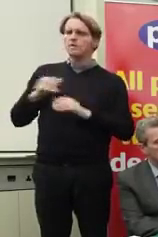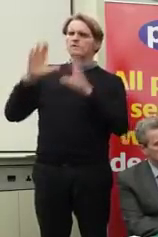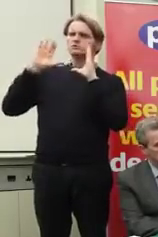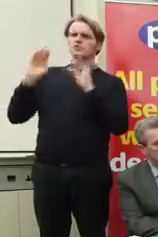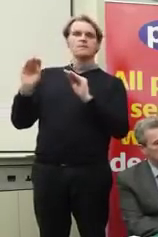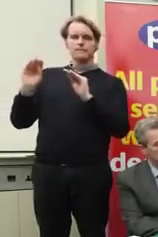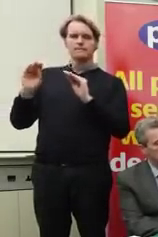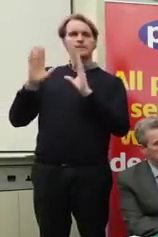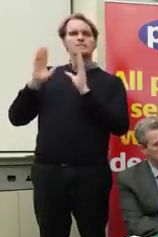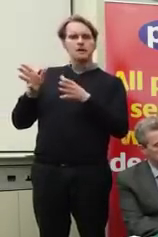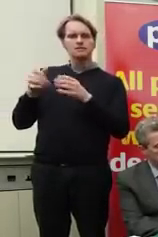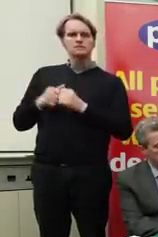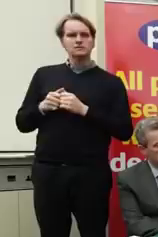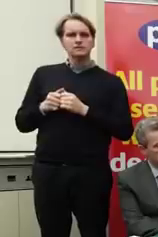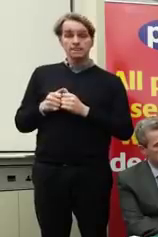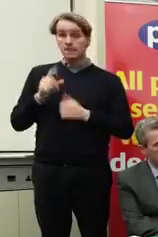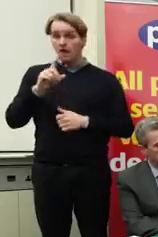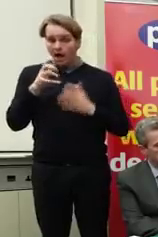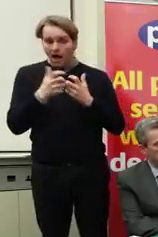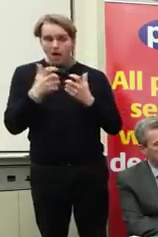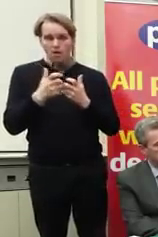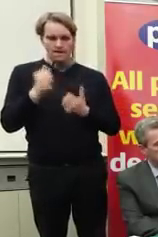one way of ending that is to make sure people have trade union rights back